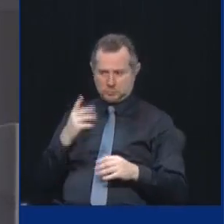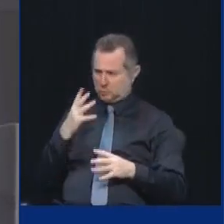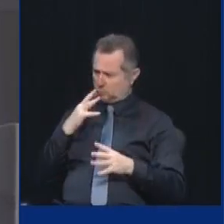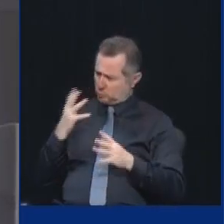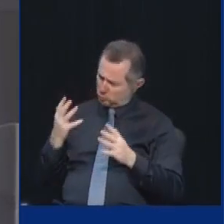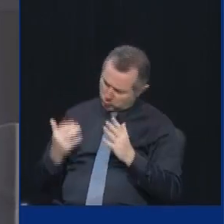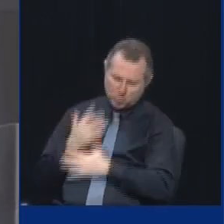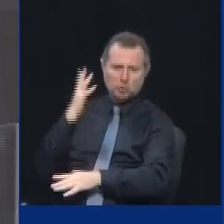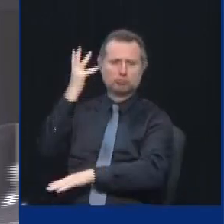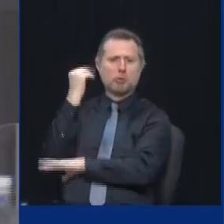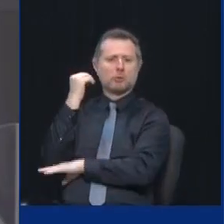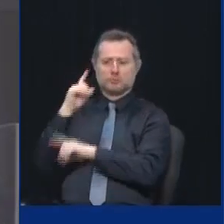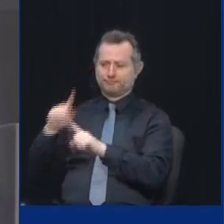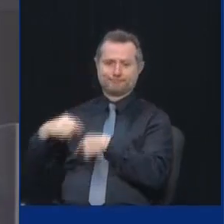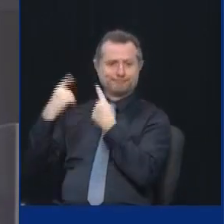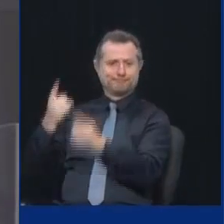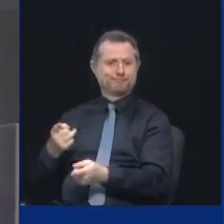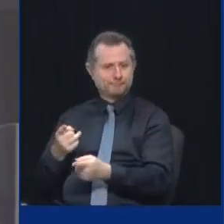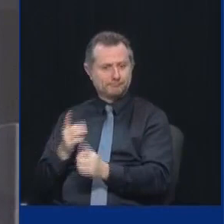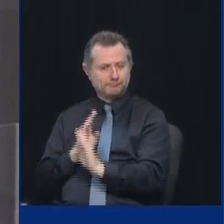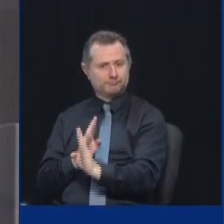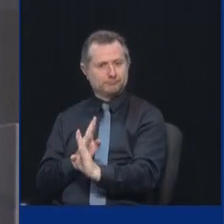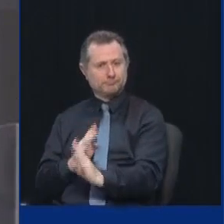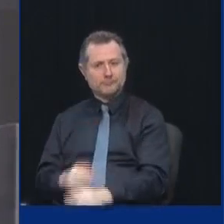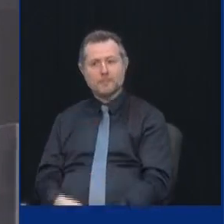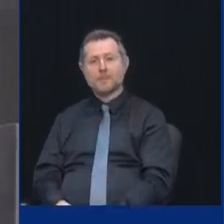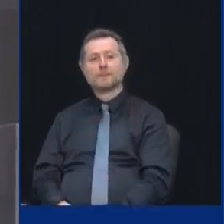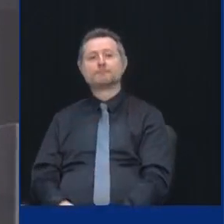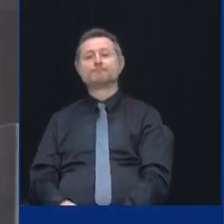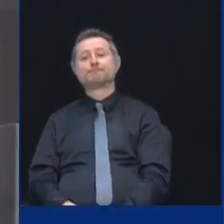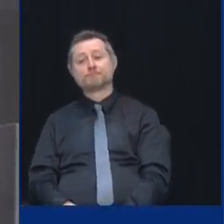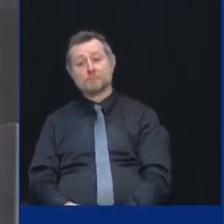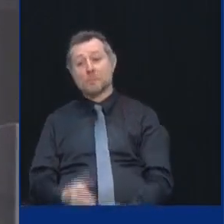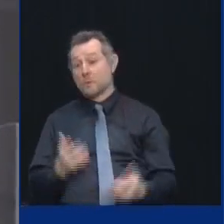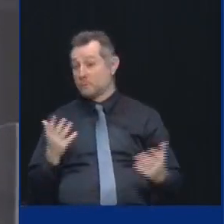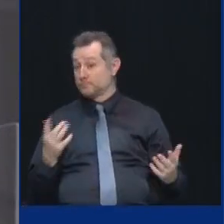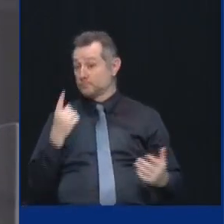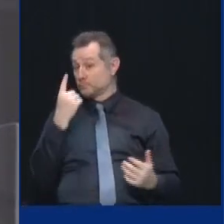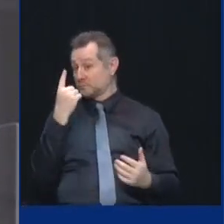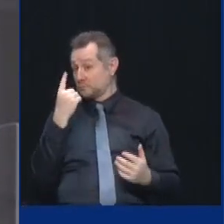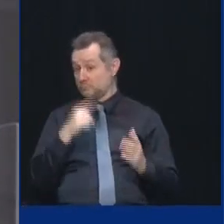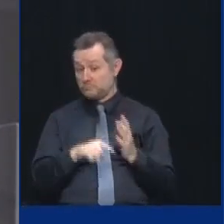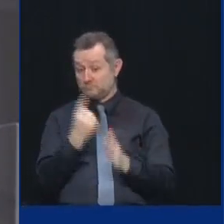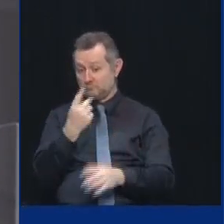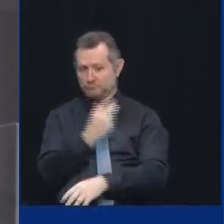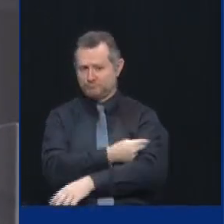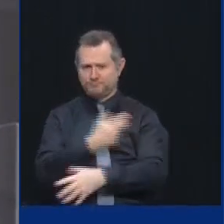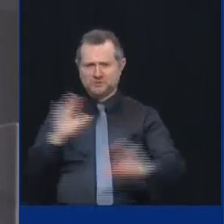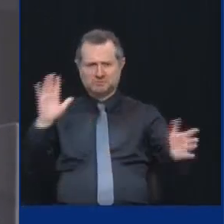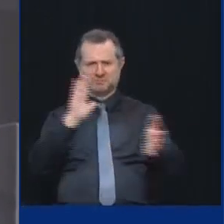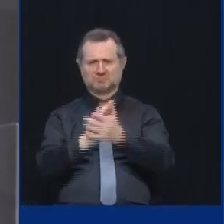WE HIT A PANDEMIC HIGH OF 101,600 RIDERS AND METRO-NORTH 2 SAW A NEW PANDEMIC WEEKDAY HIGH THAT DAY.